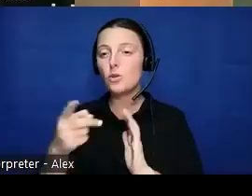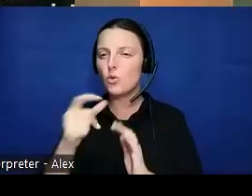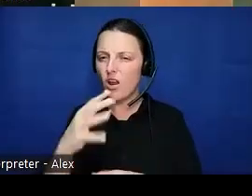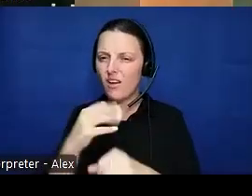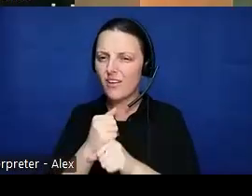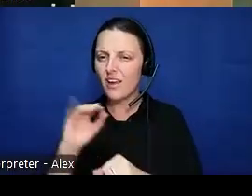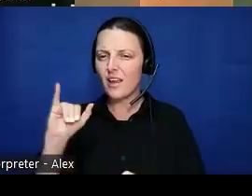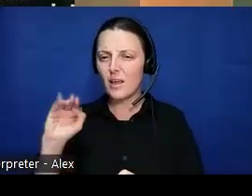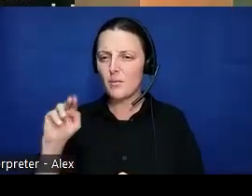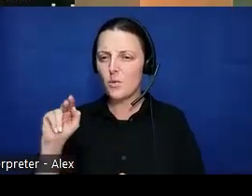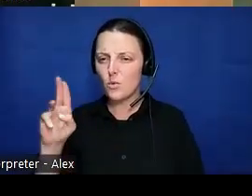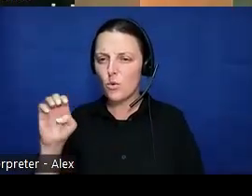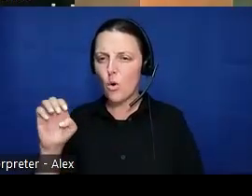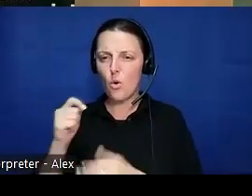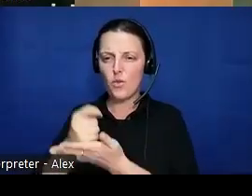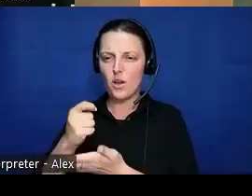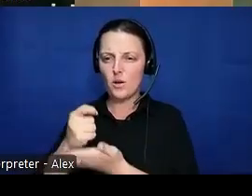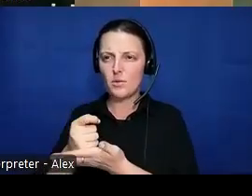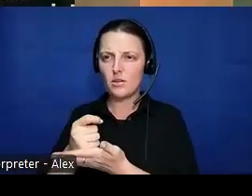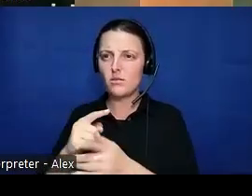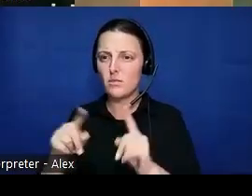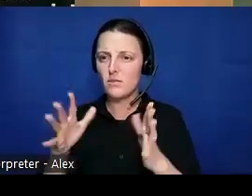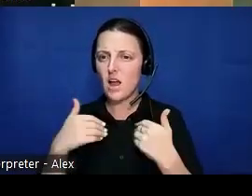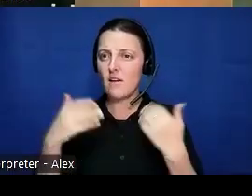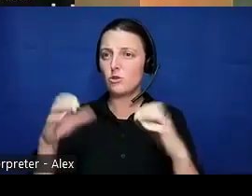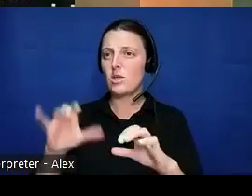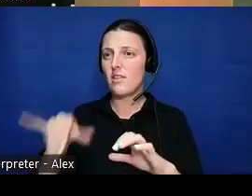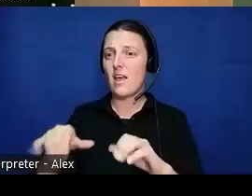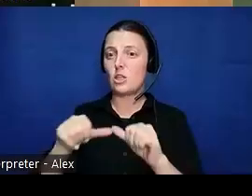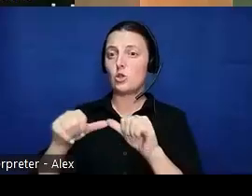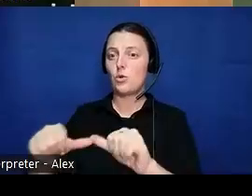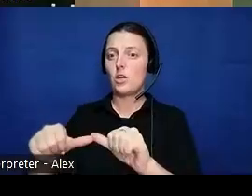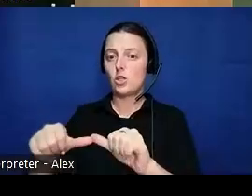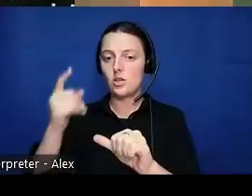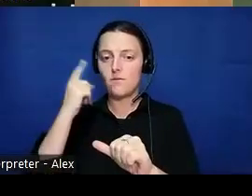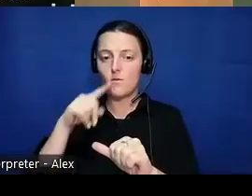that duration of response could be really long, that's a problem. It's different than the old days